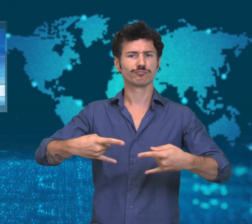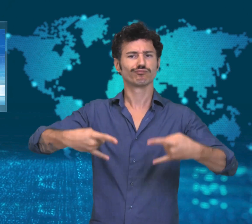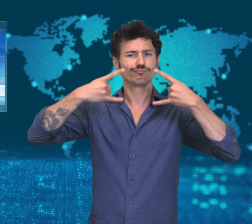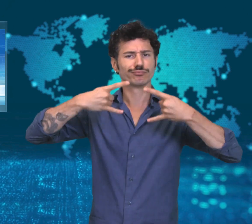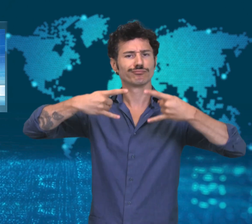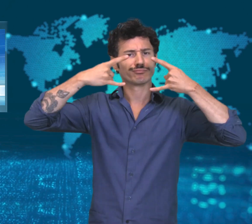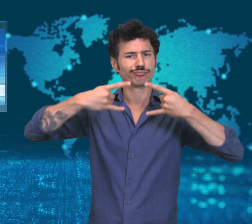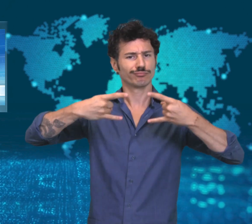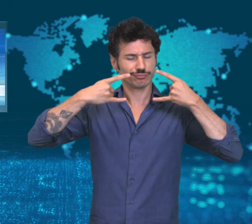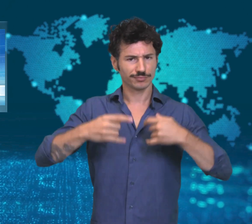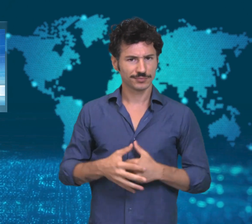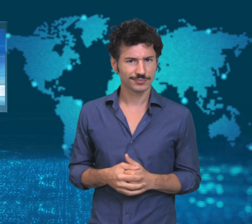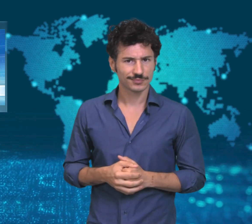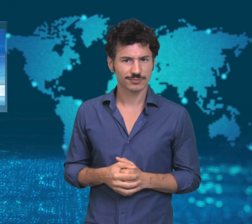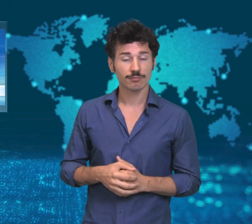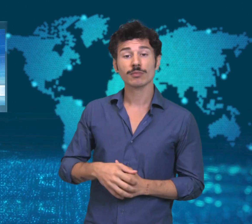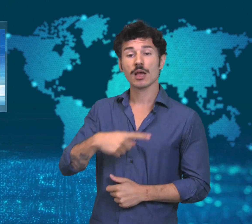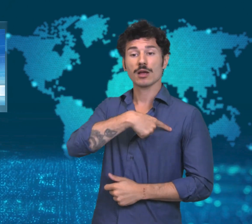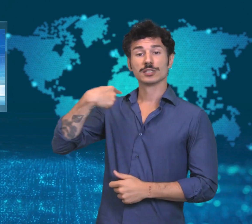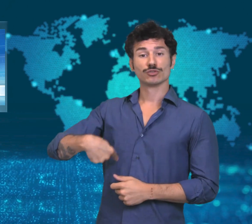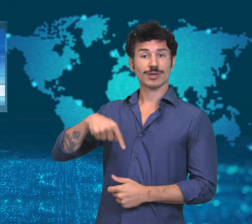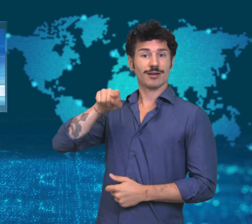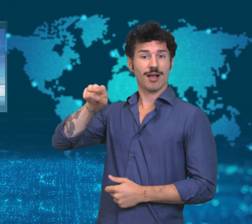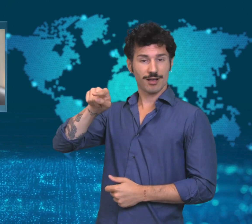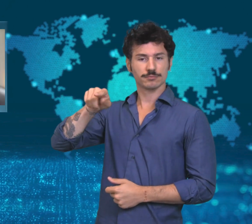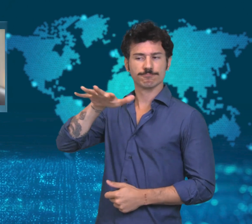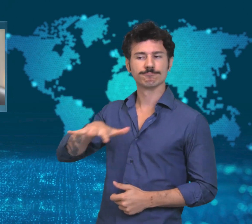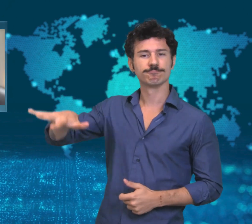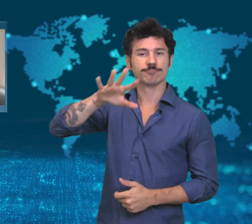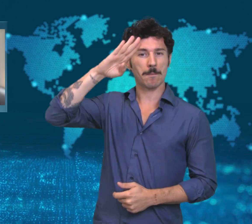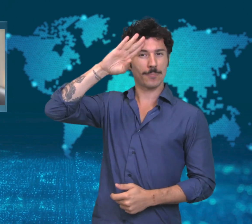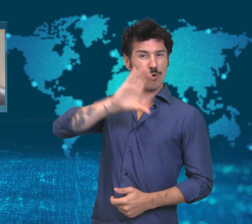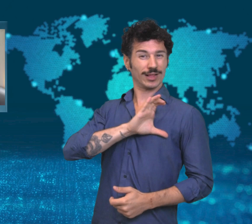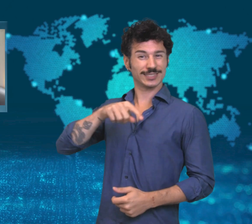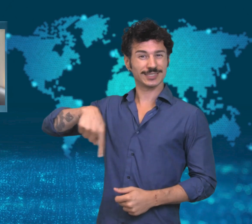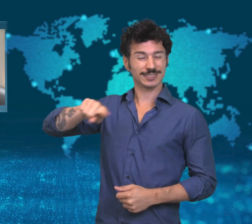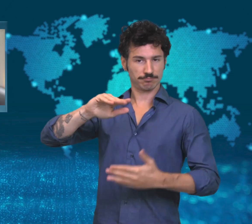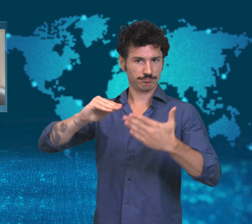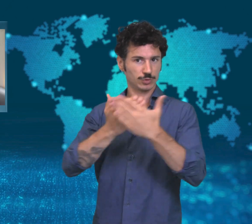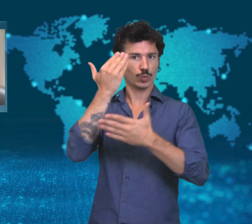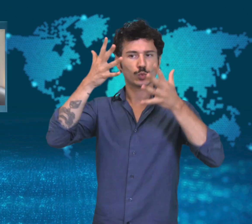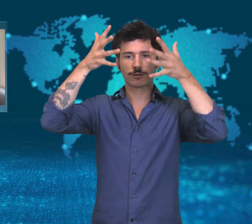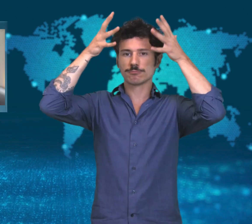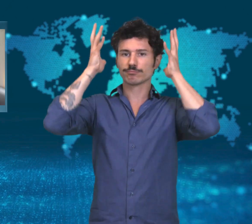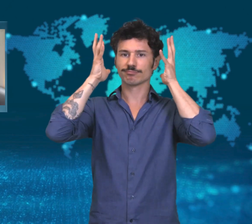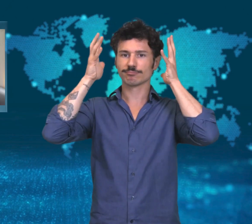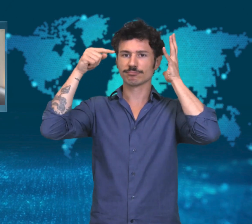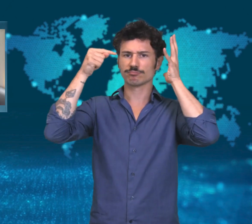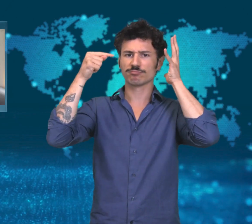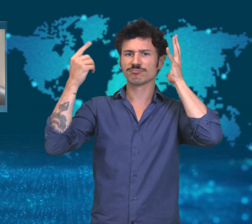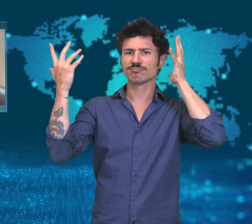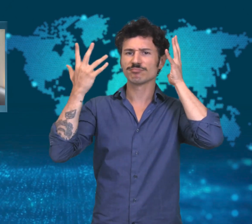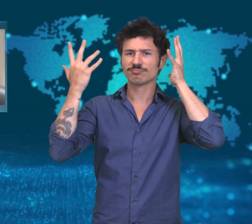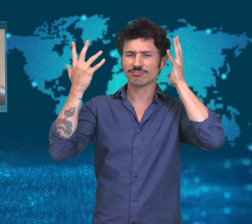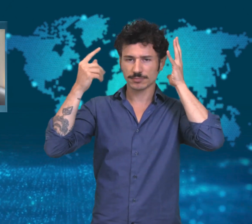In China, police use smart helmets that use infrared cameras